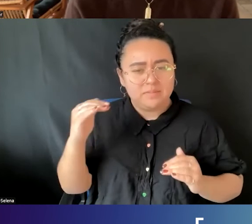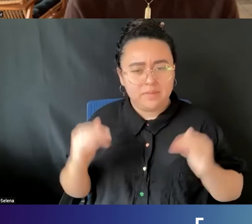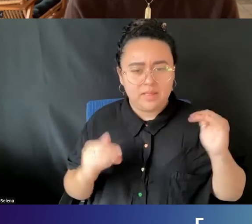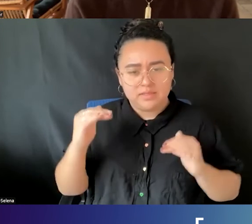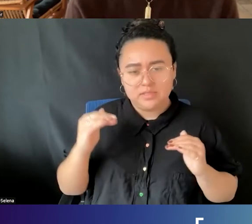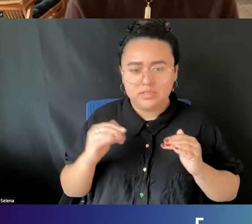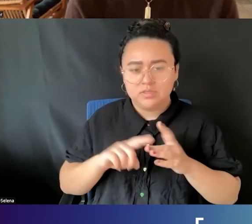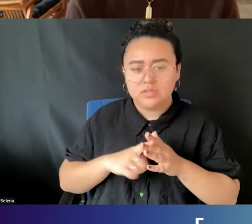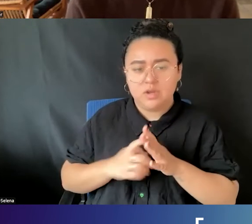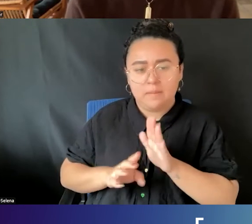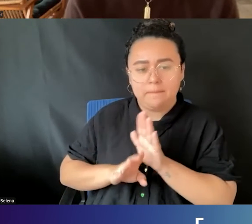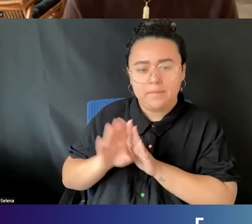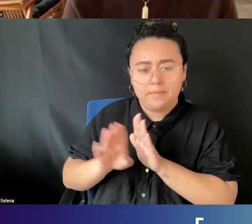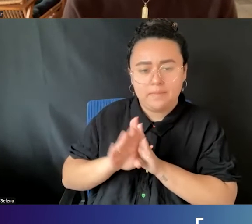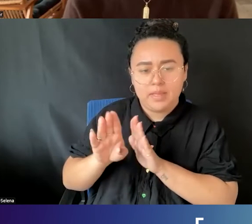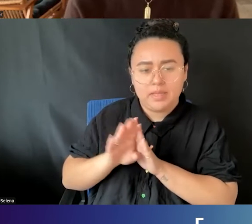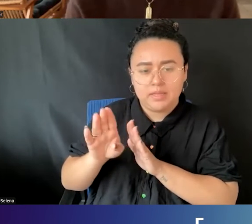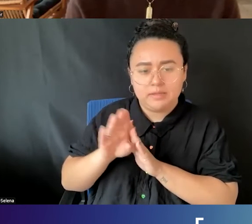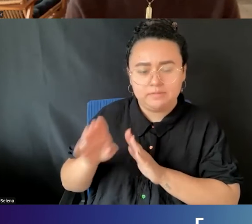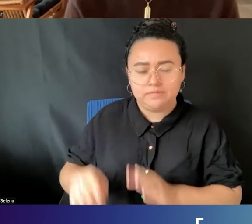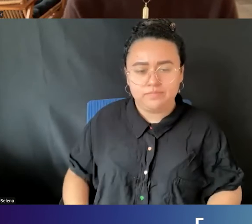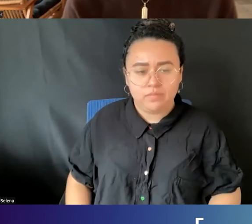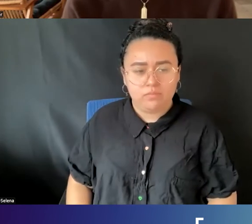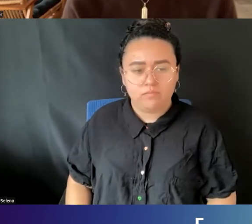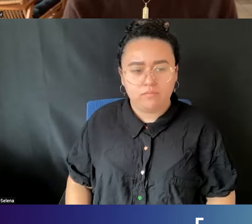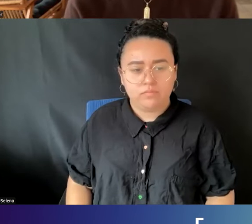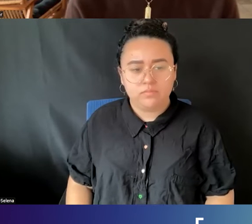of building out a slate of, you know, how what are the things that are a little bit